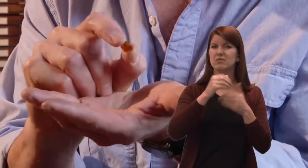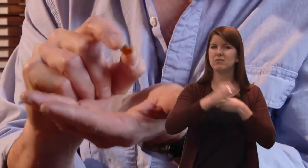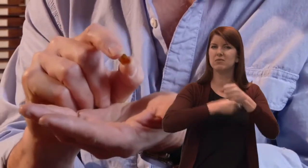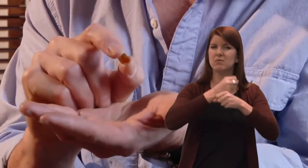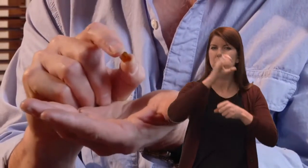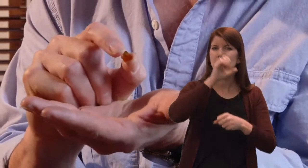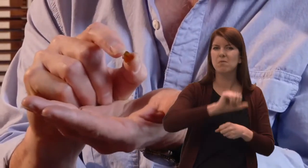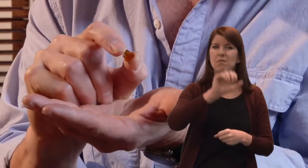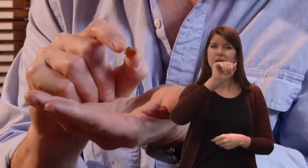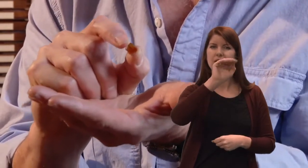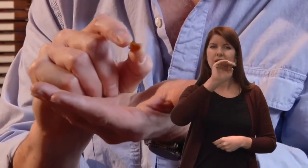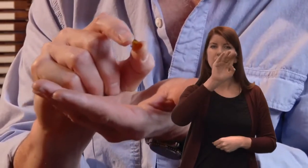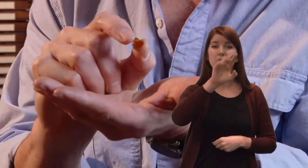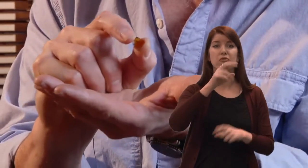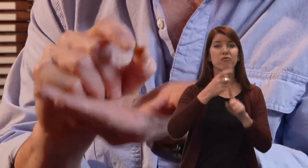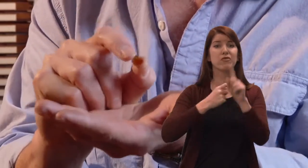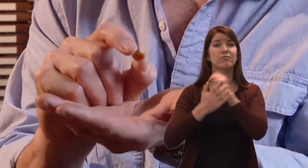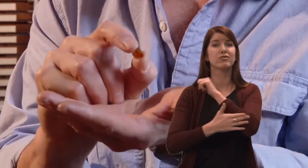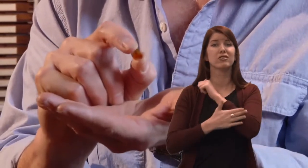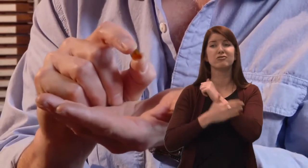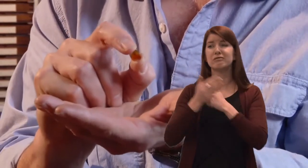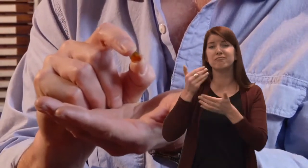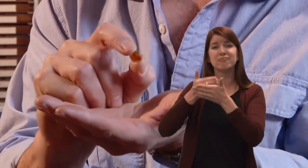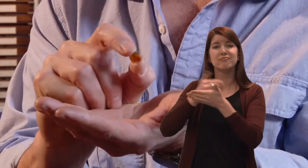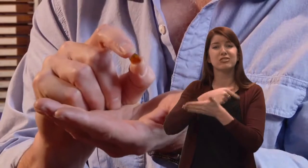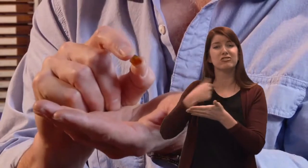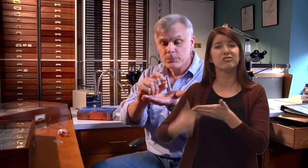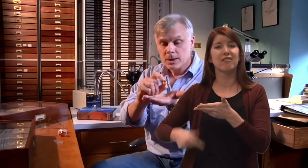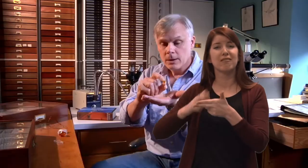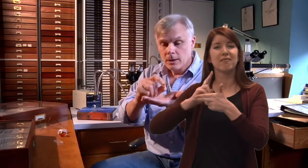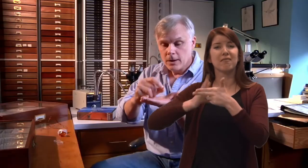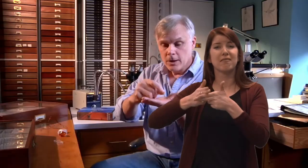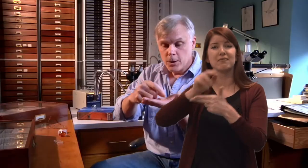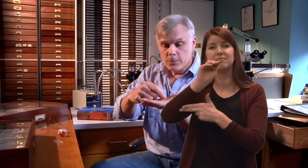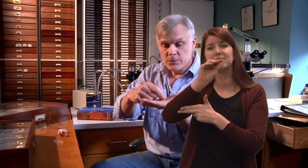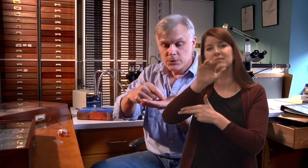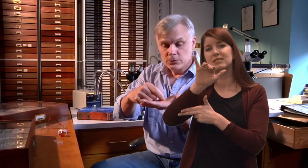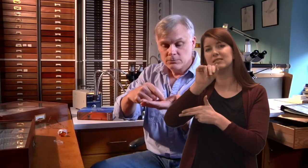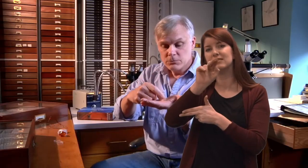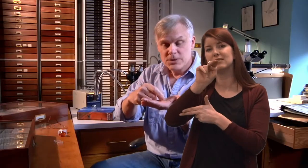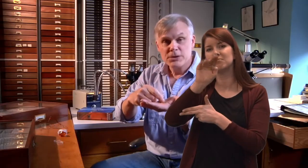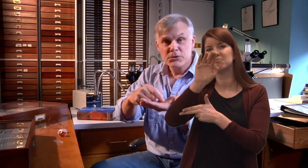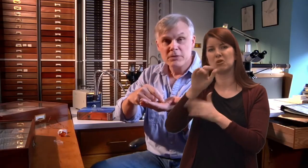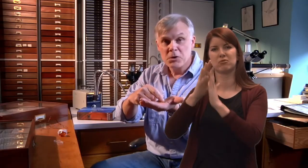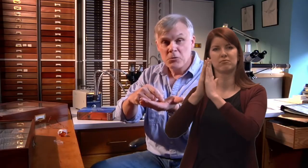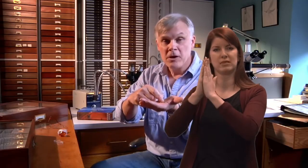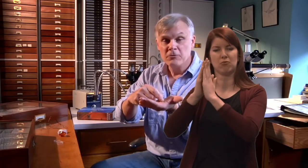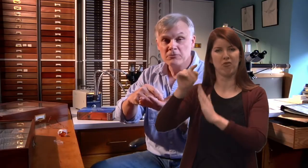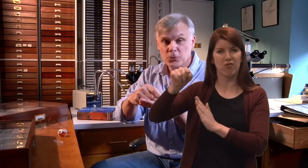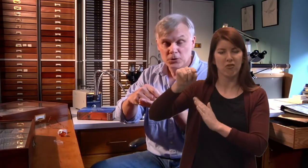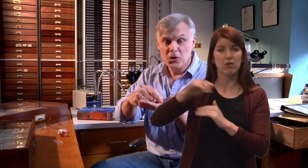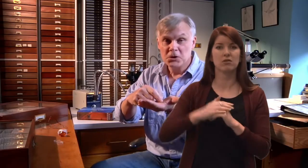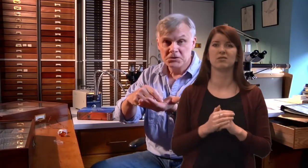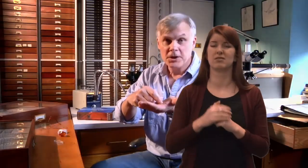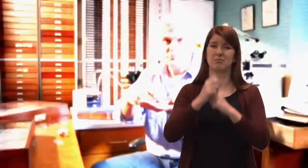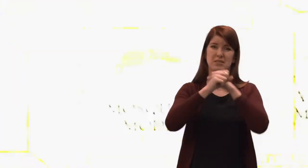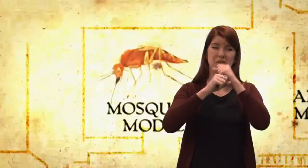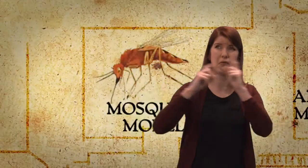from the country of Myanmar, which is near China. So mosquitoes have been around for a long time.